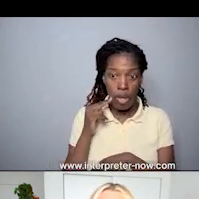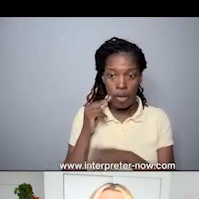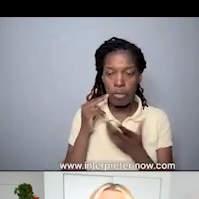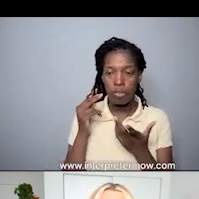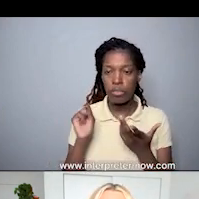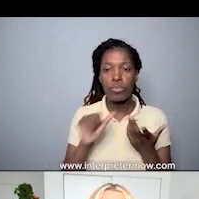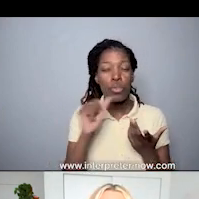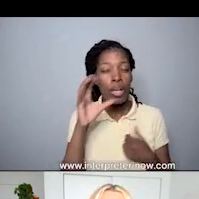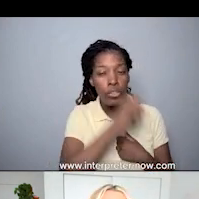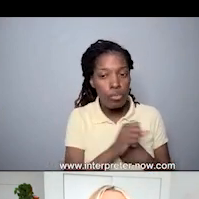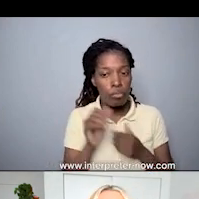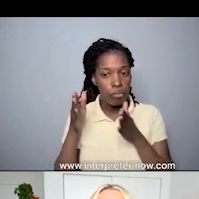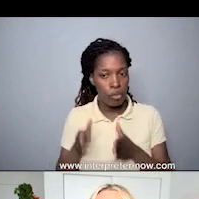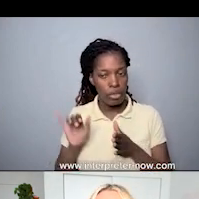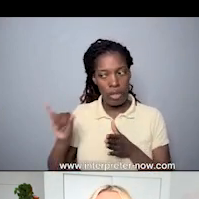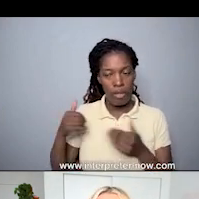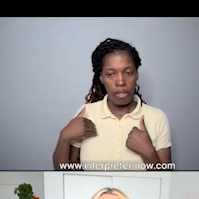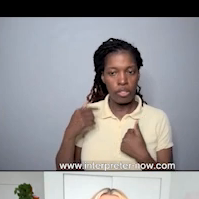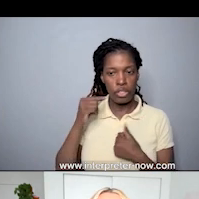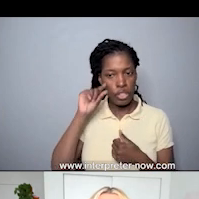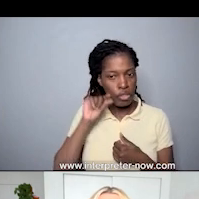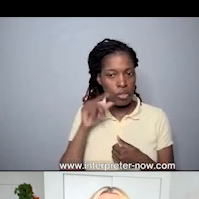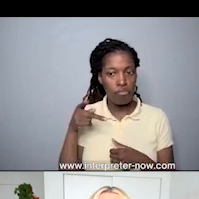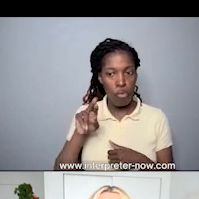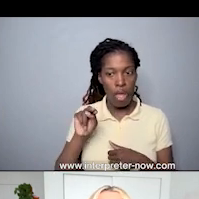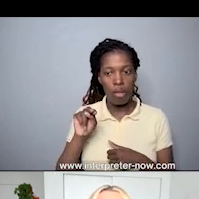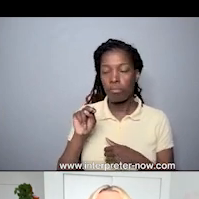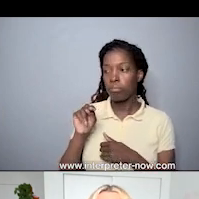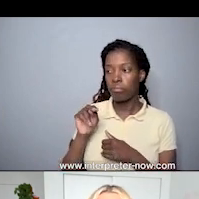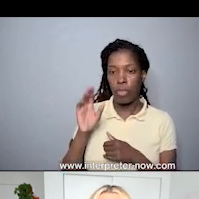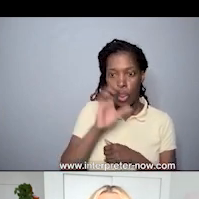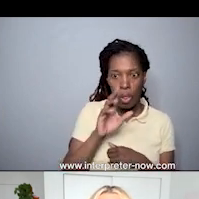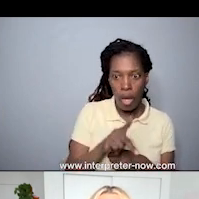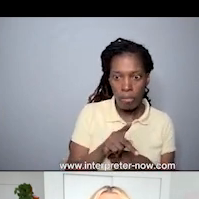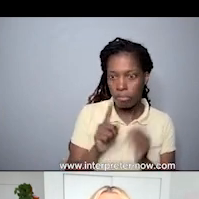So don't assume somebody's gender pronouns, look them up.